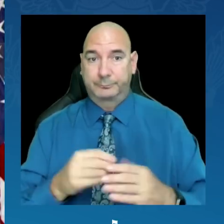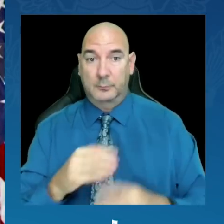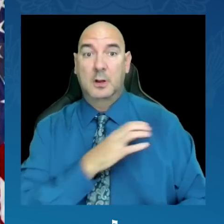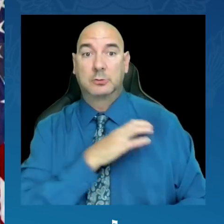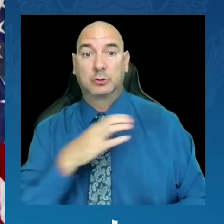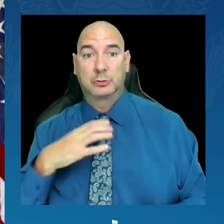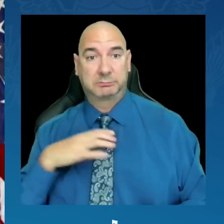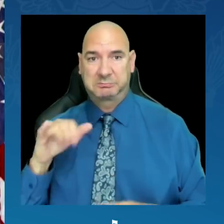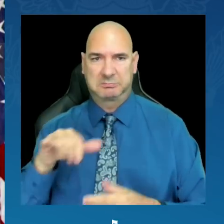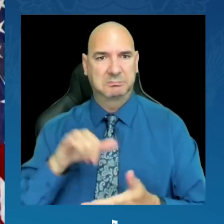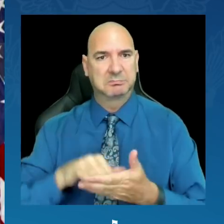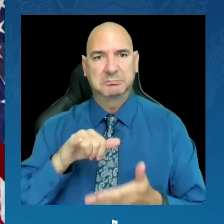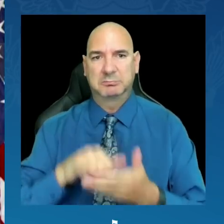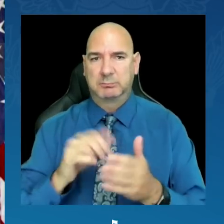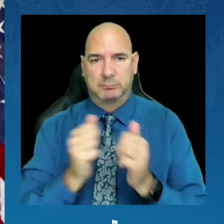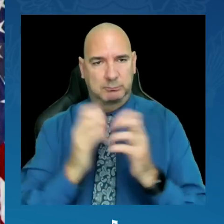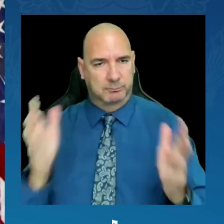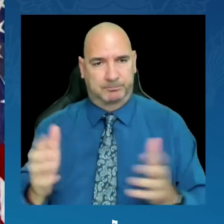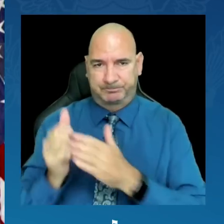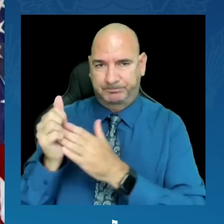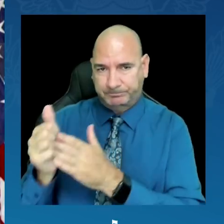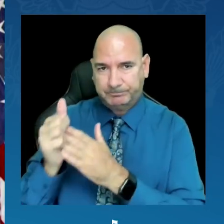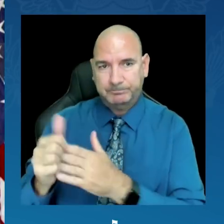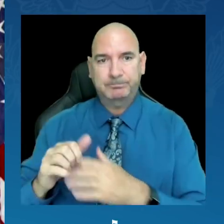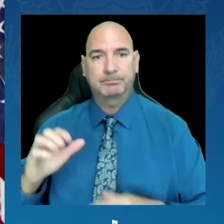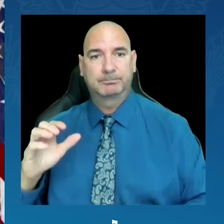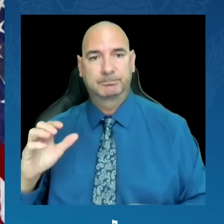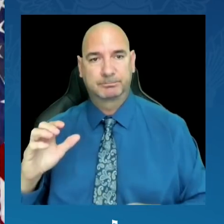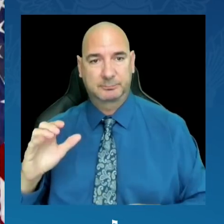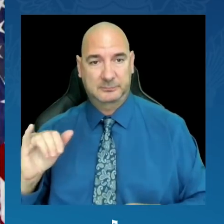of Illinois's distinguished senior senator, Dick Durbin.